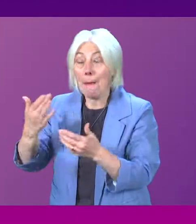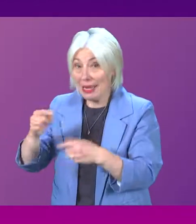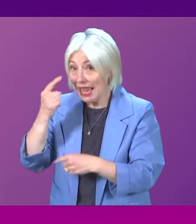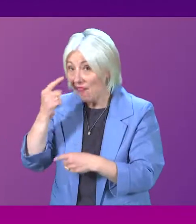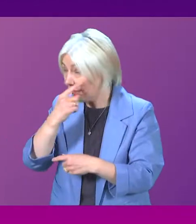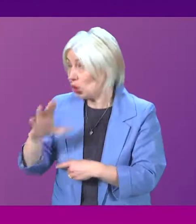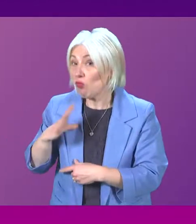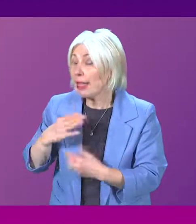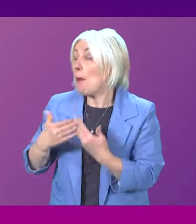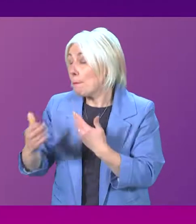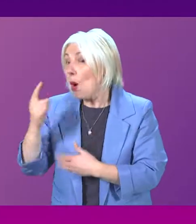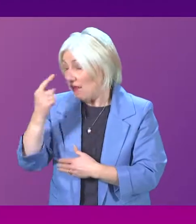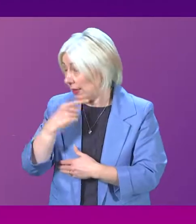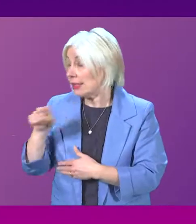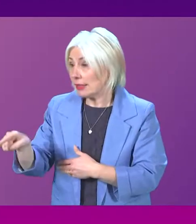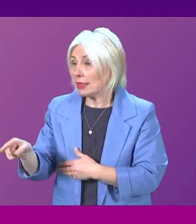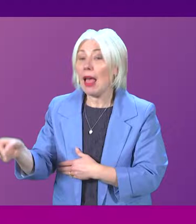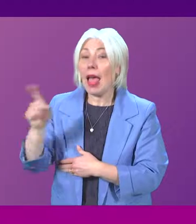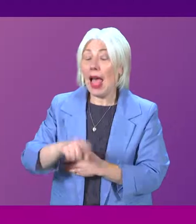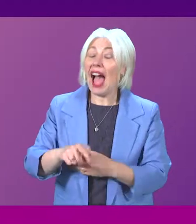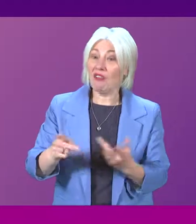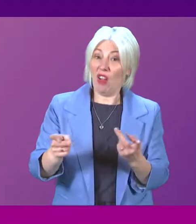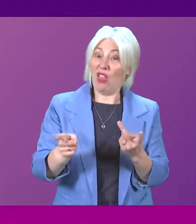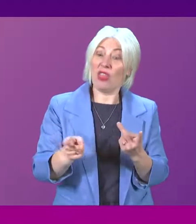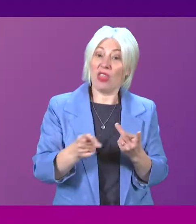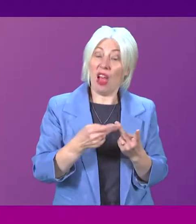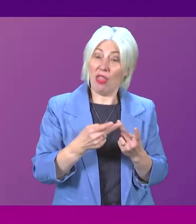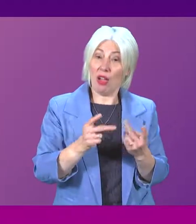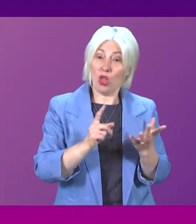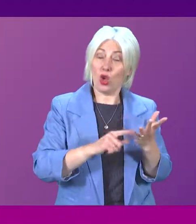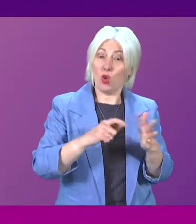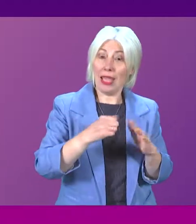That approach has also been taken by Baroness Hallett in the United Kingdom inquiry.